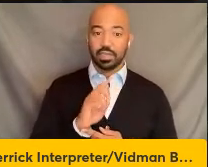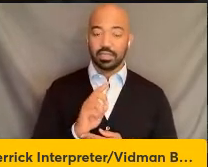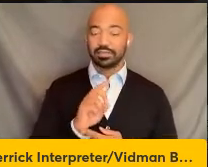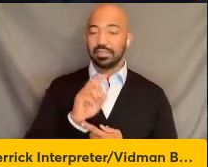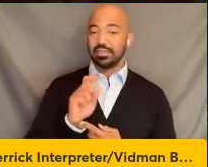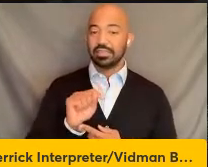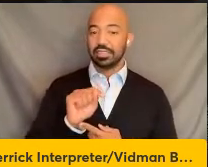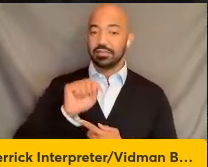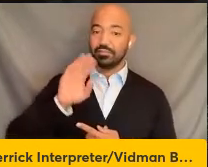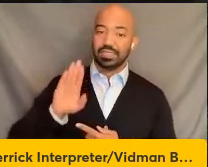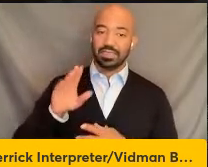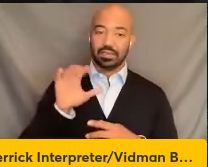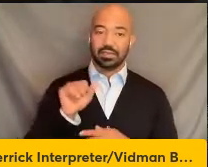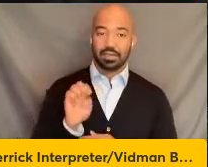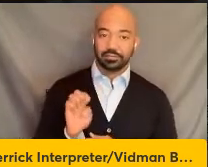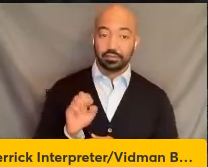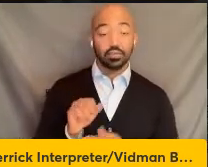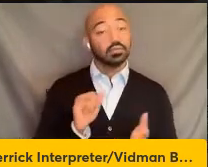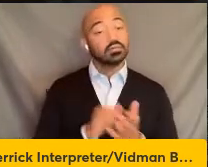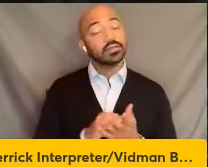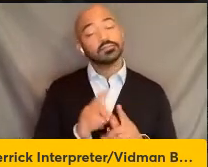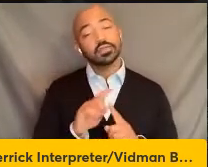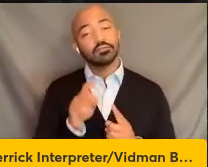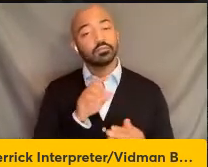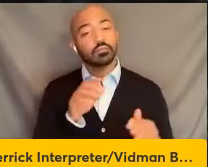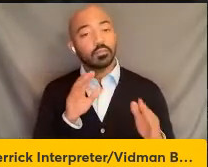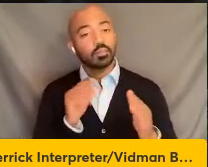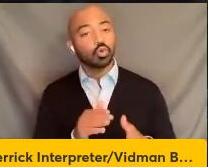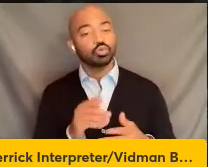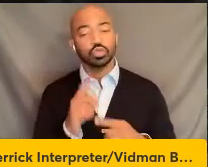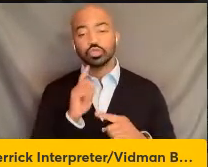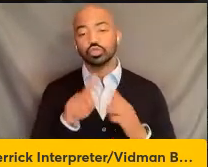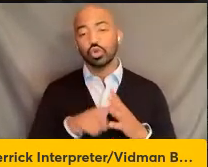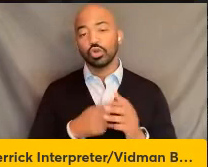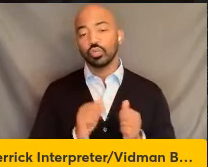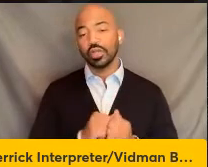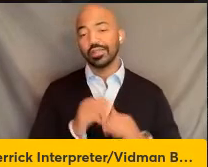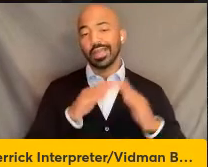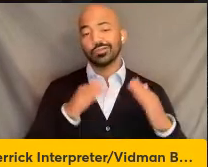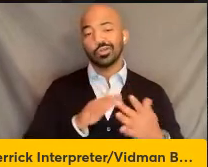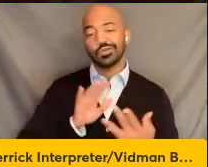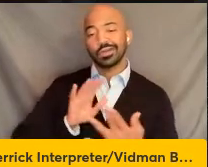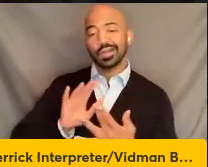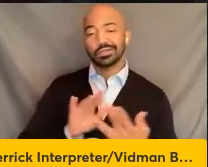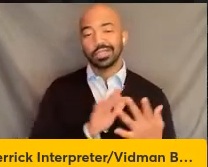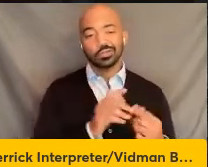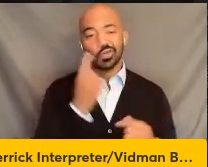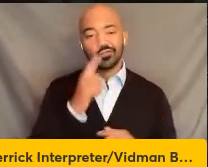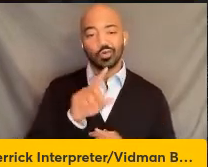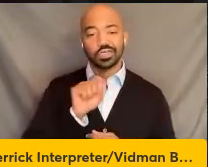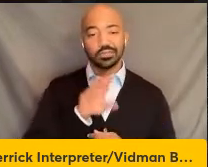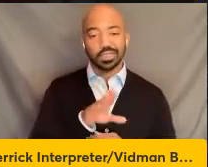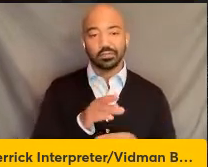representation of the study design. Why don't we start with household contacts of TB cases, and then follow them up for two